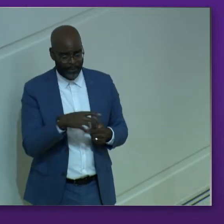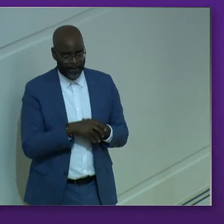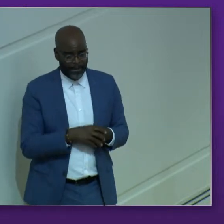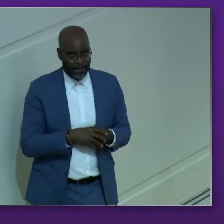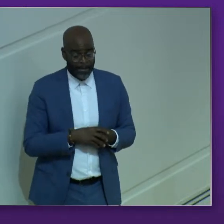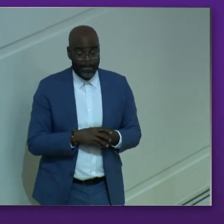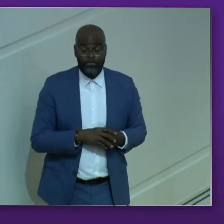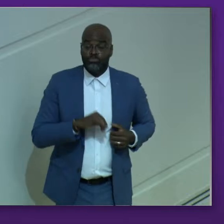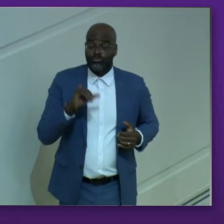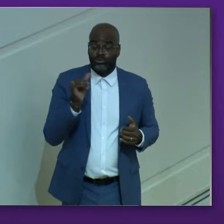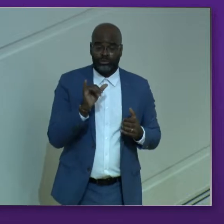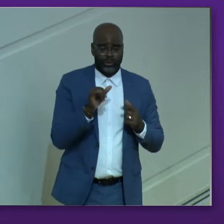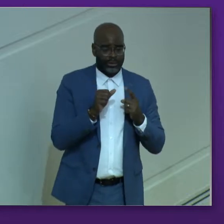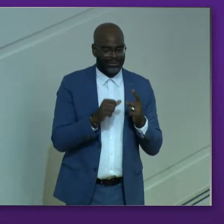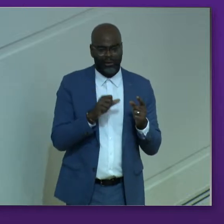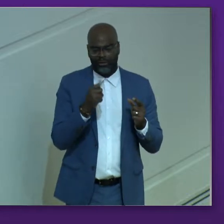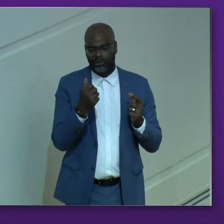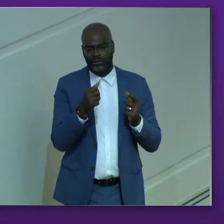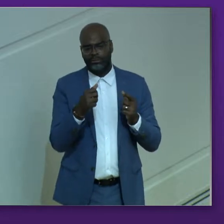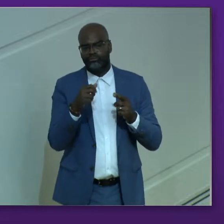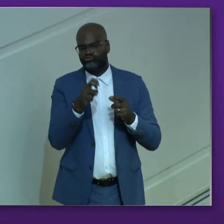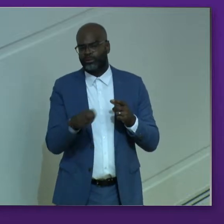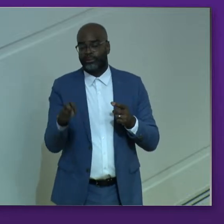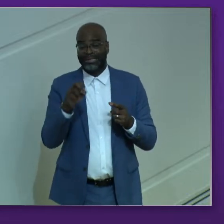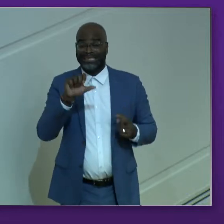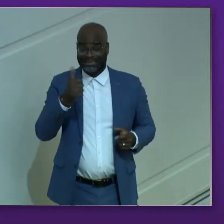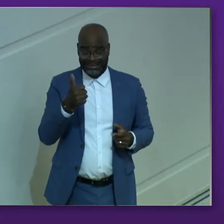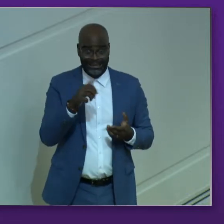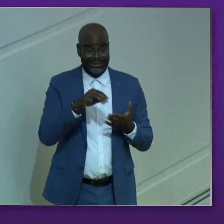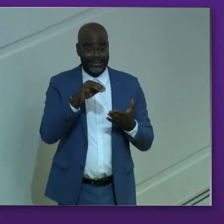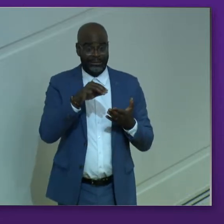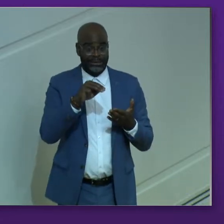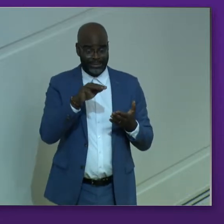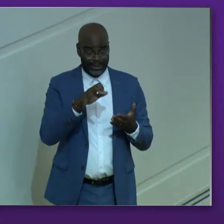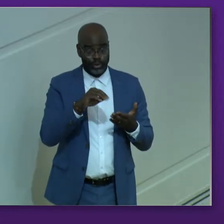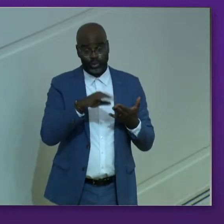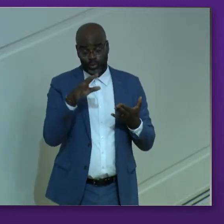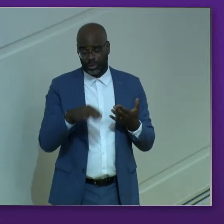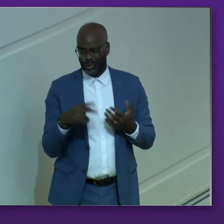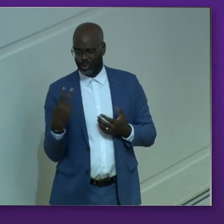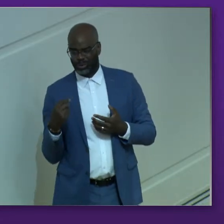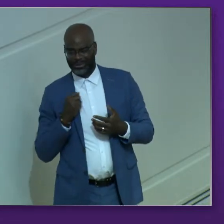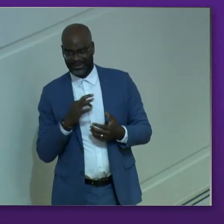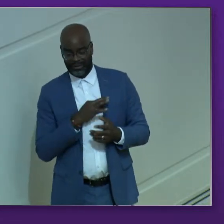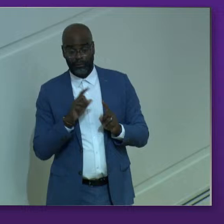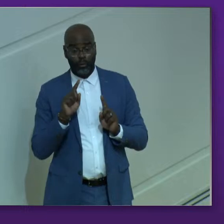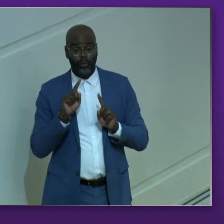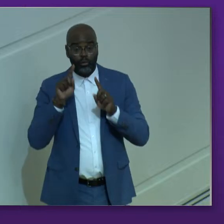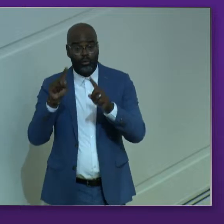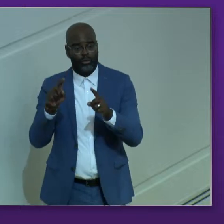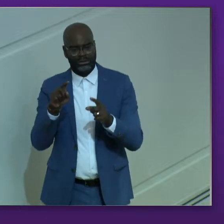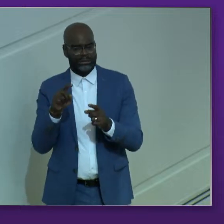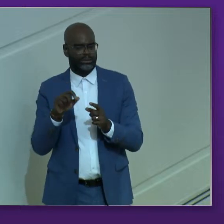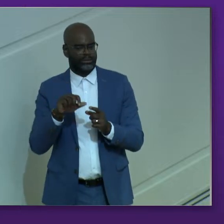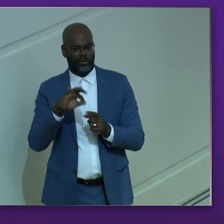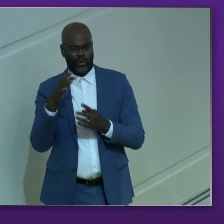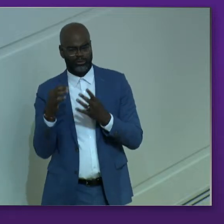THE DEMOCRATIC PUBLIC